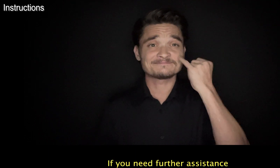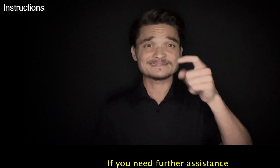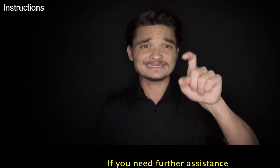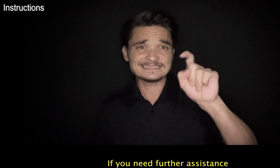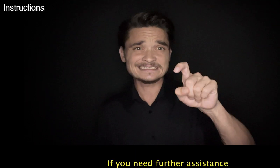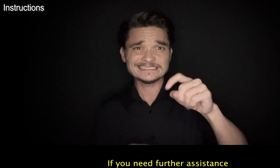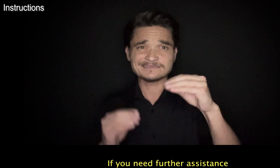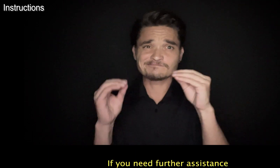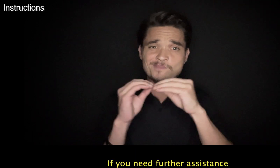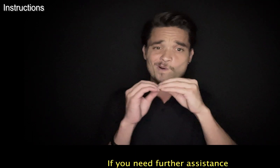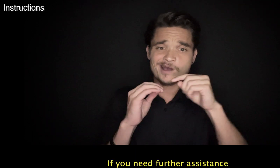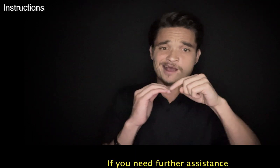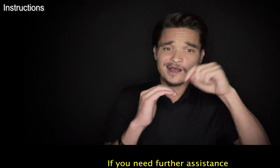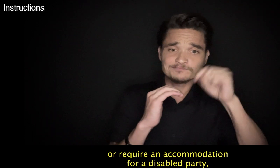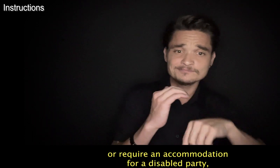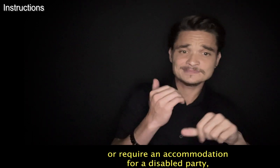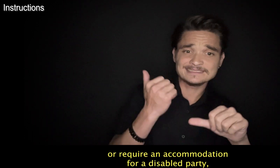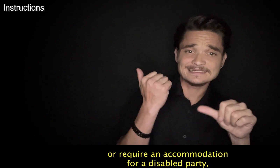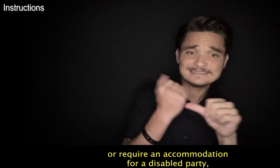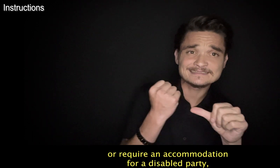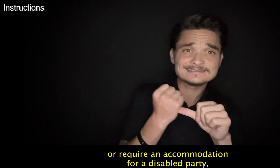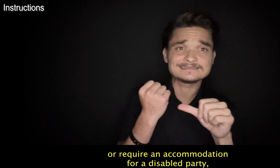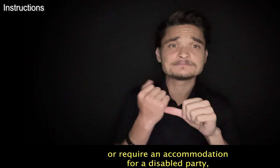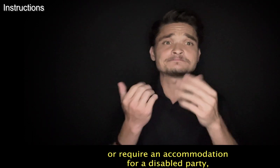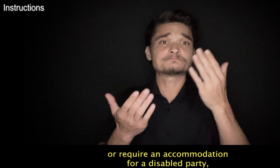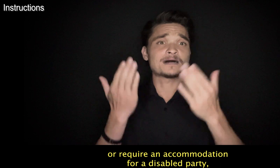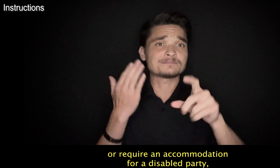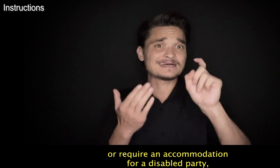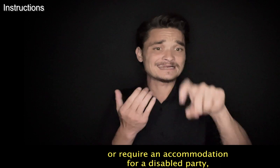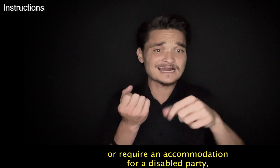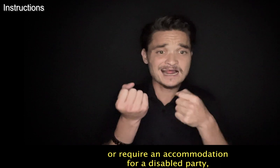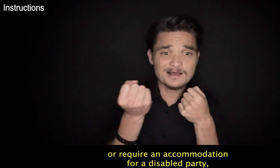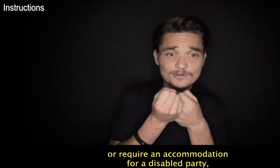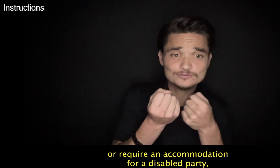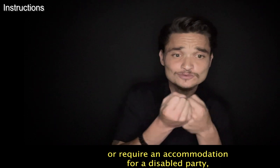If you need further assistance or require an accommodation for a disabled party,